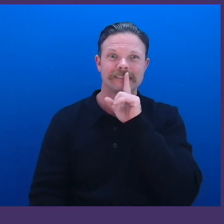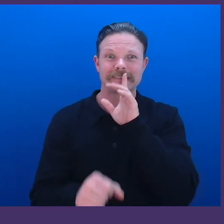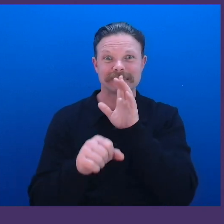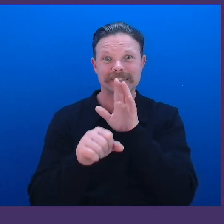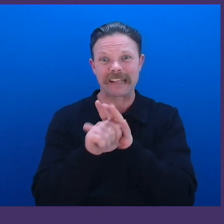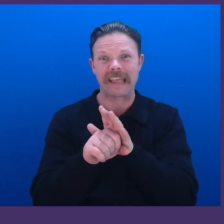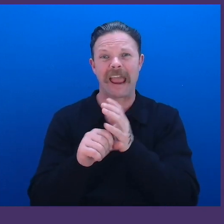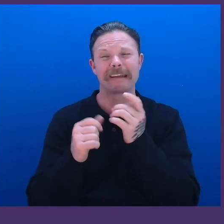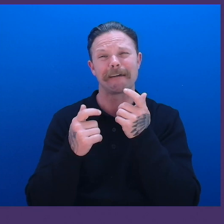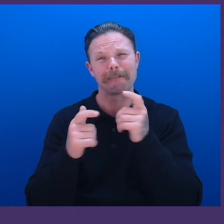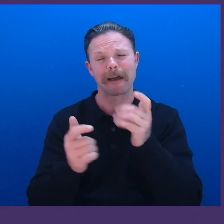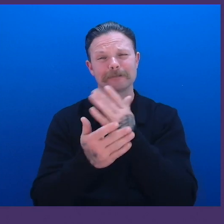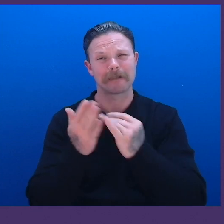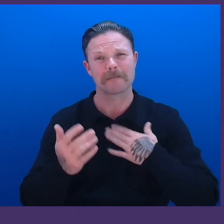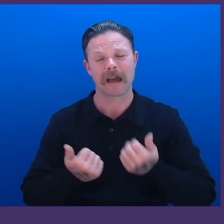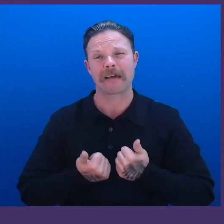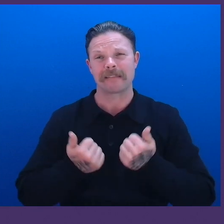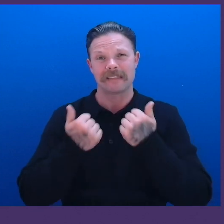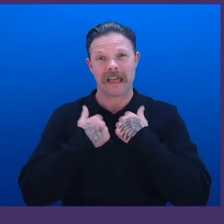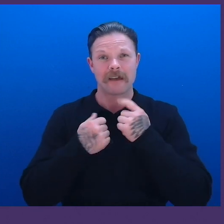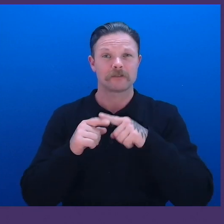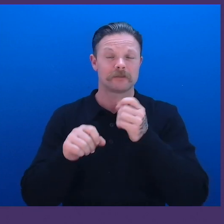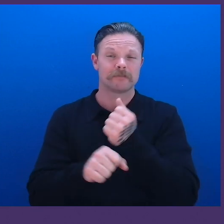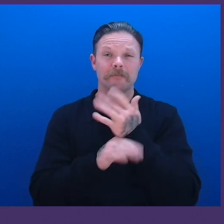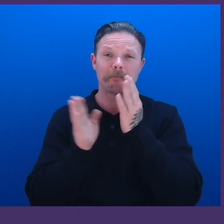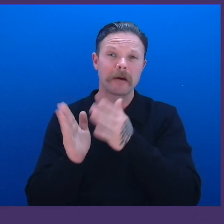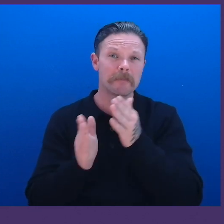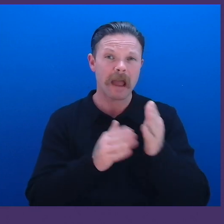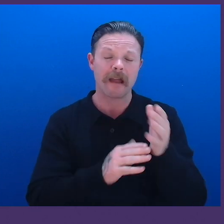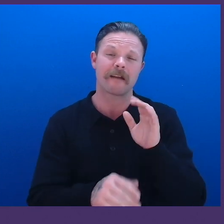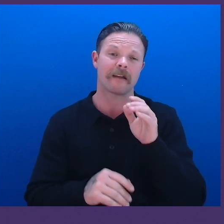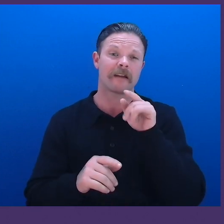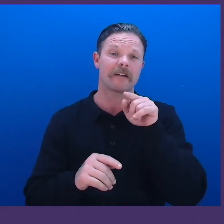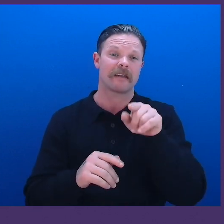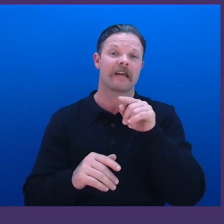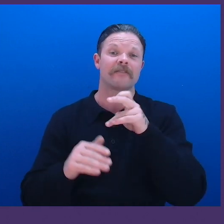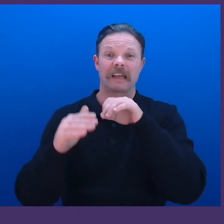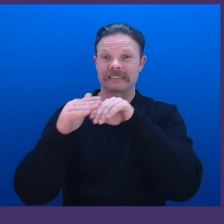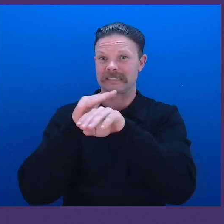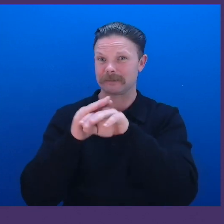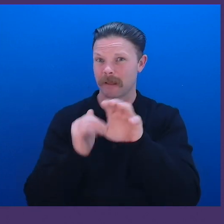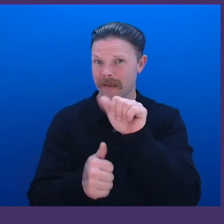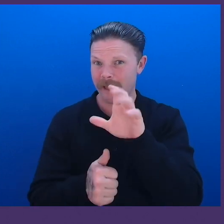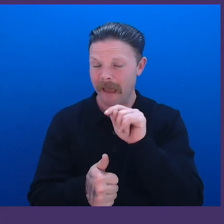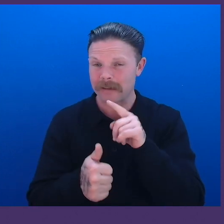to prepare the Accessibility Act and work on its implementation